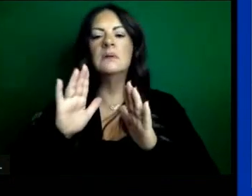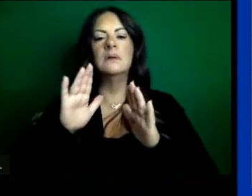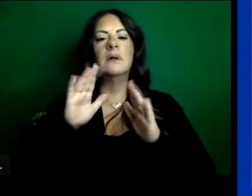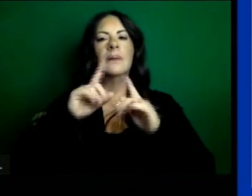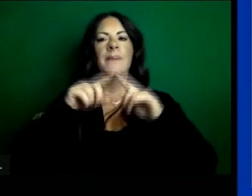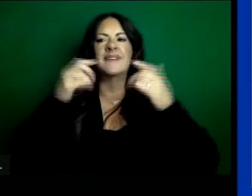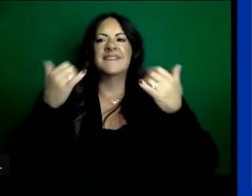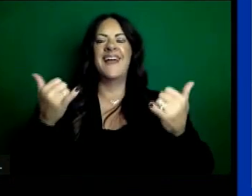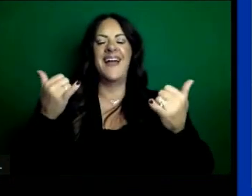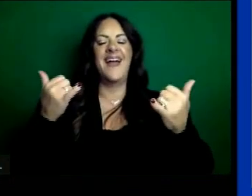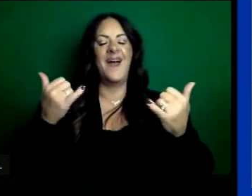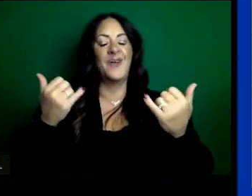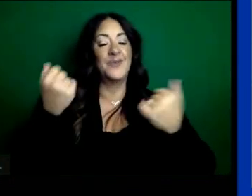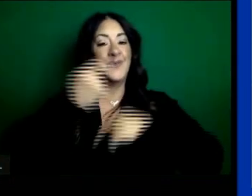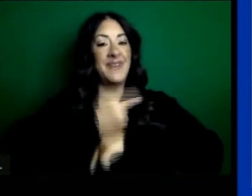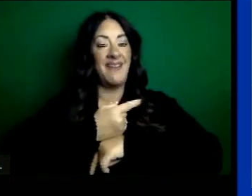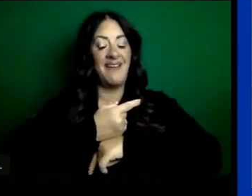ICU CAPACITY, SURGING QUITE A